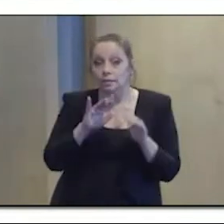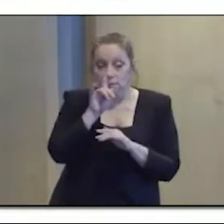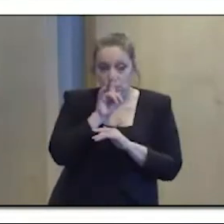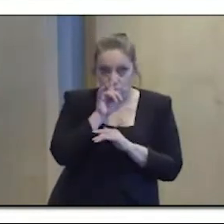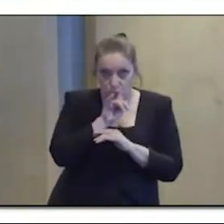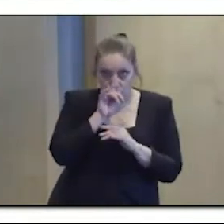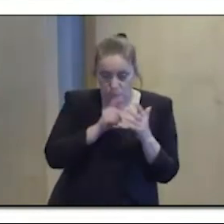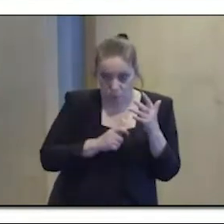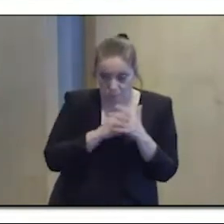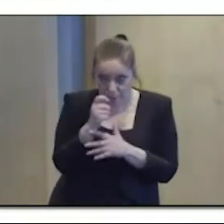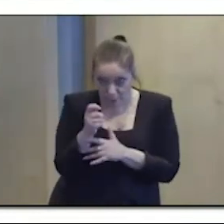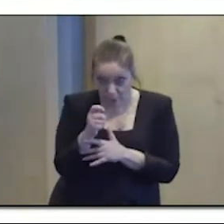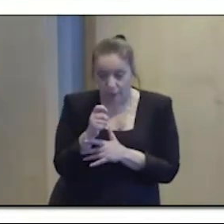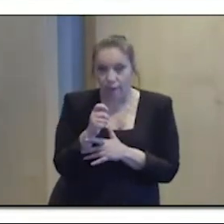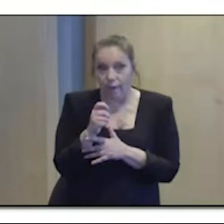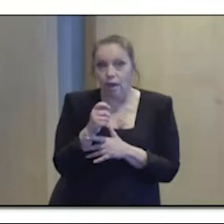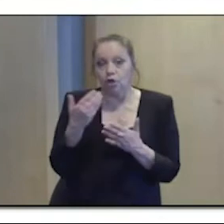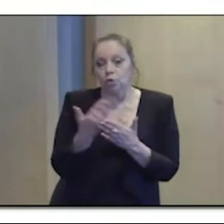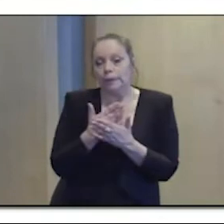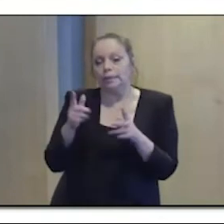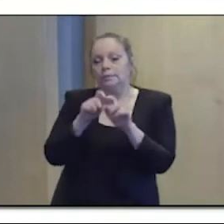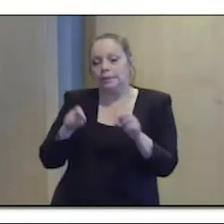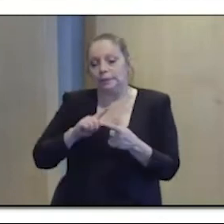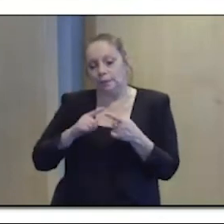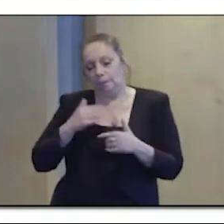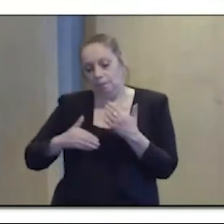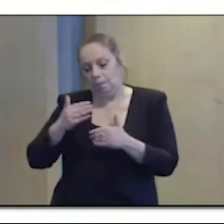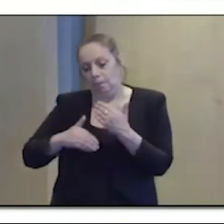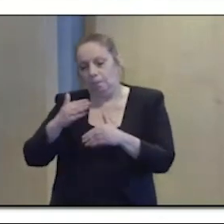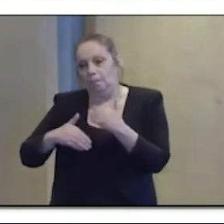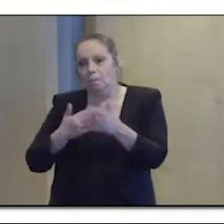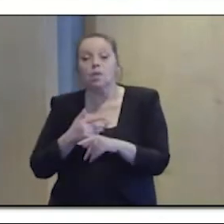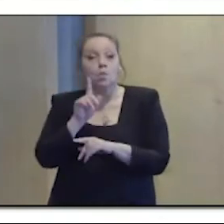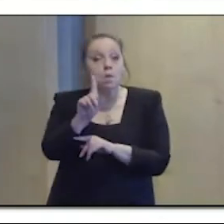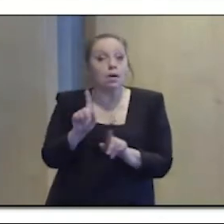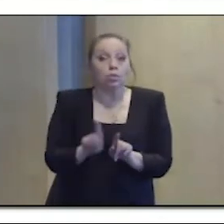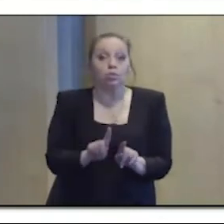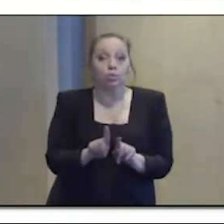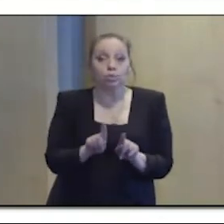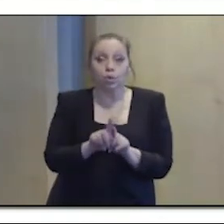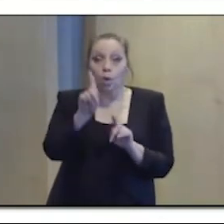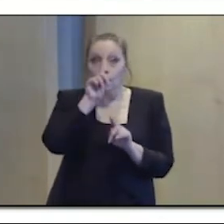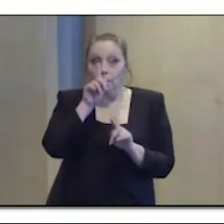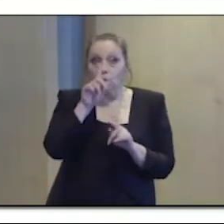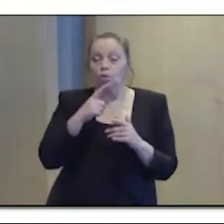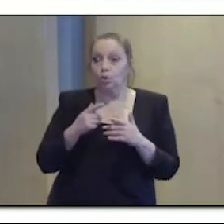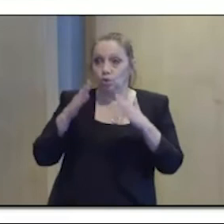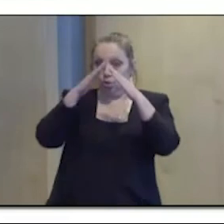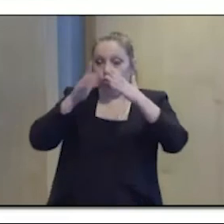paying to keep the system operational, but also those that are renting or those that can't afford